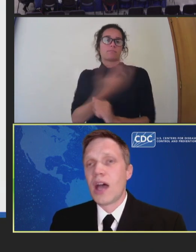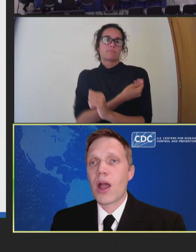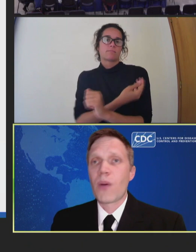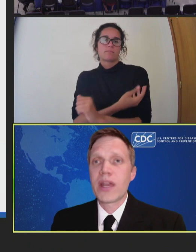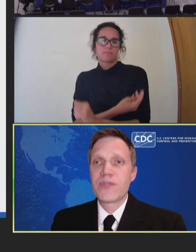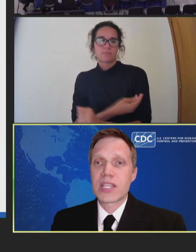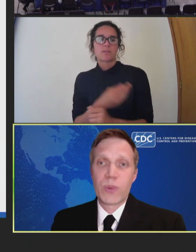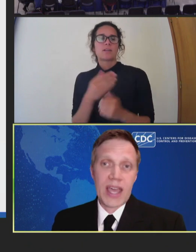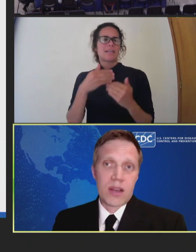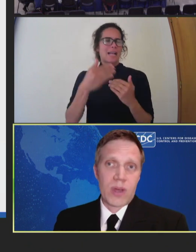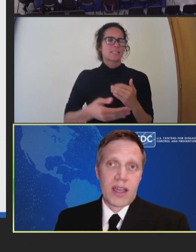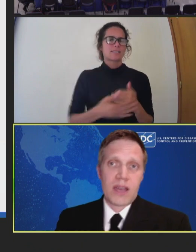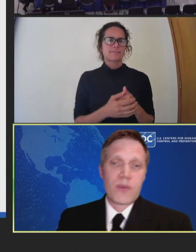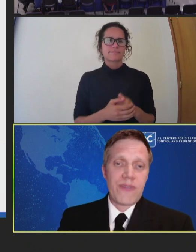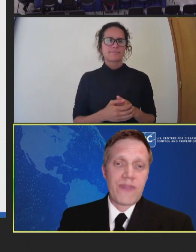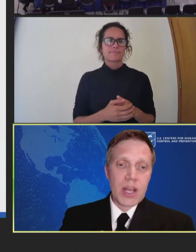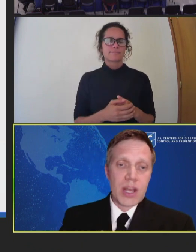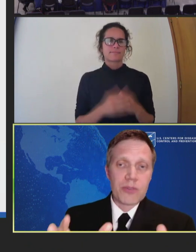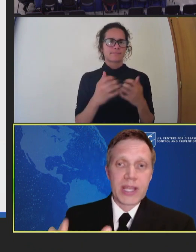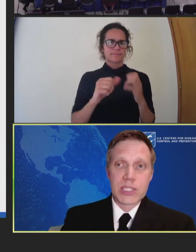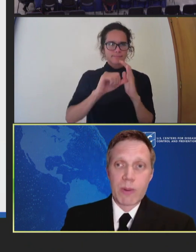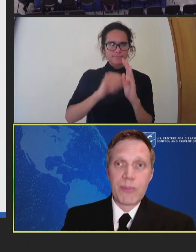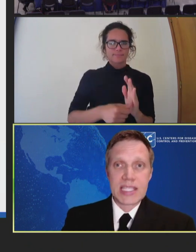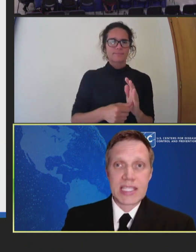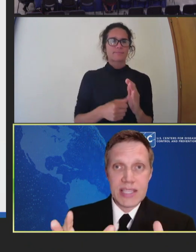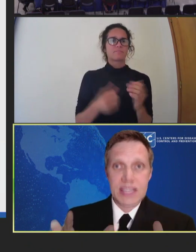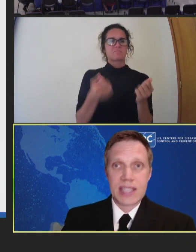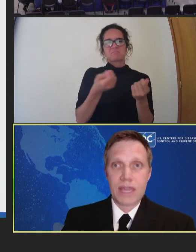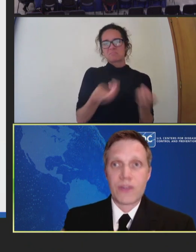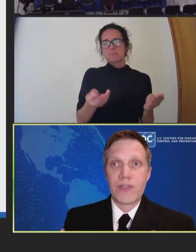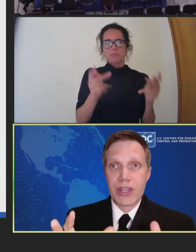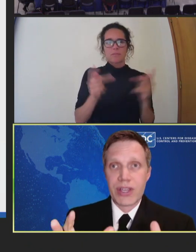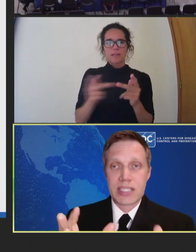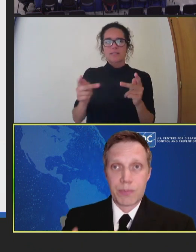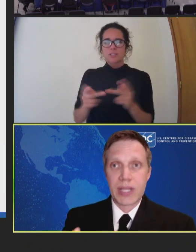I want to emphasize, we have a number of places where people can see these data very simply and